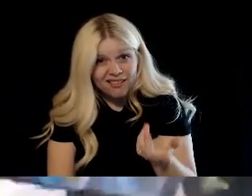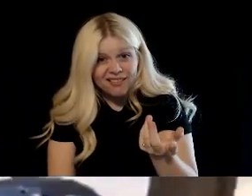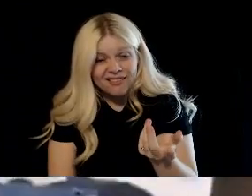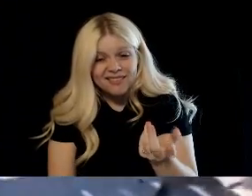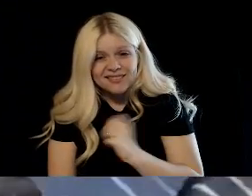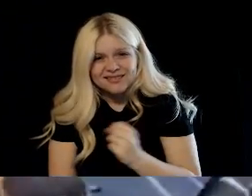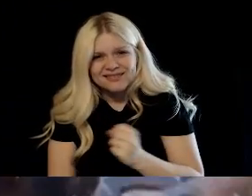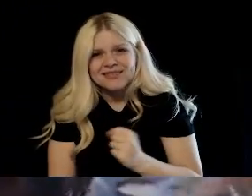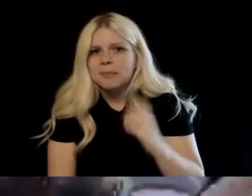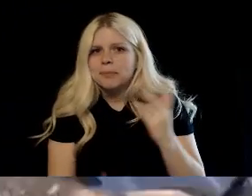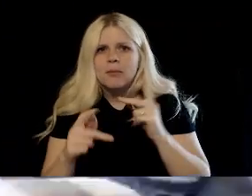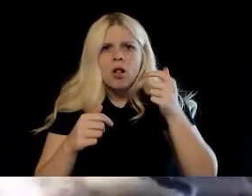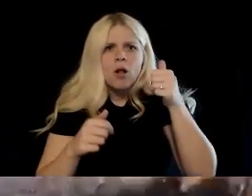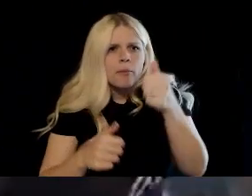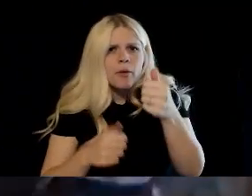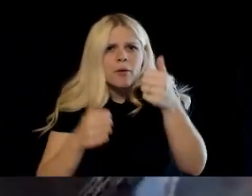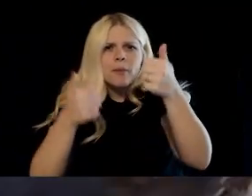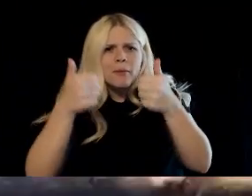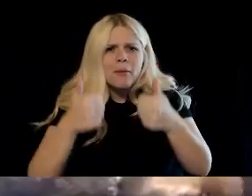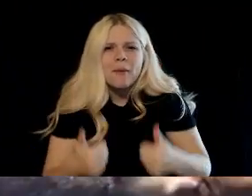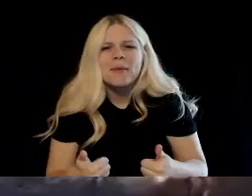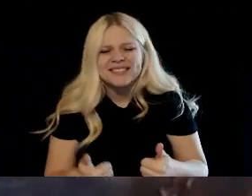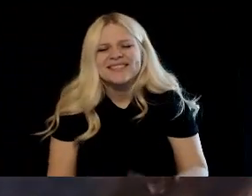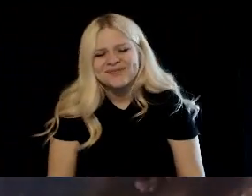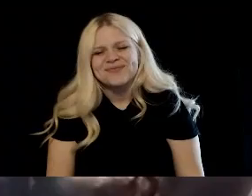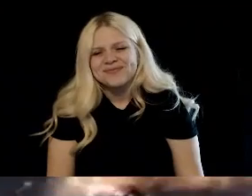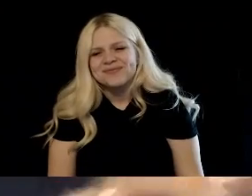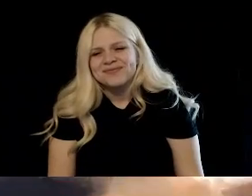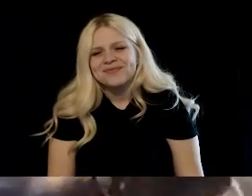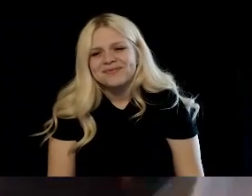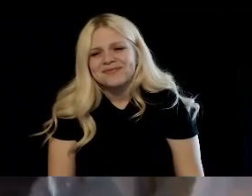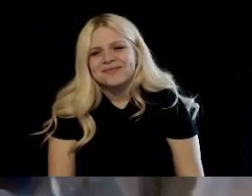thumbs up and- Diego! Michelle: We pose Diego next to his work of art so everyone can get a nice-